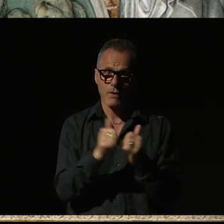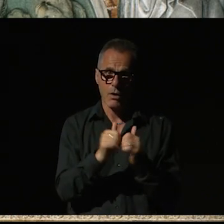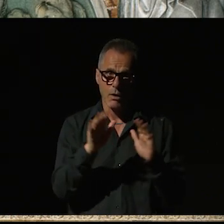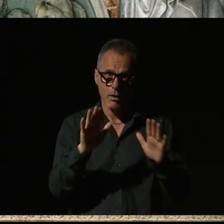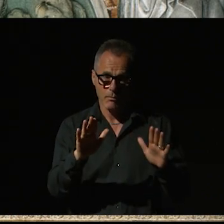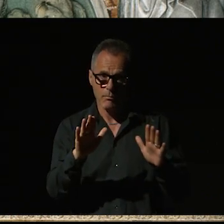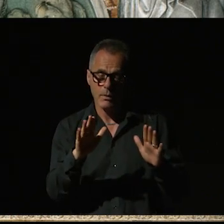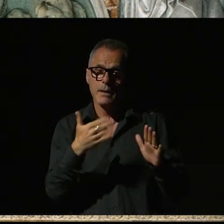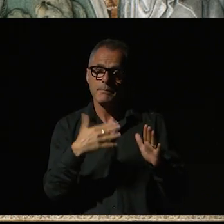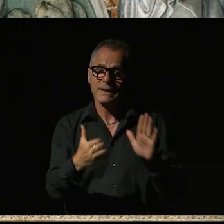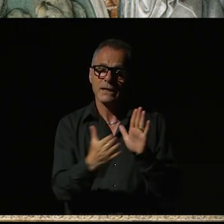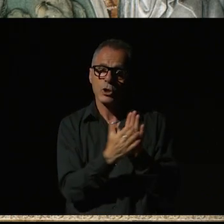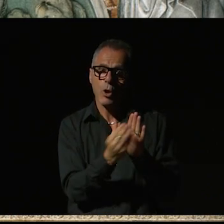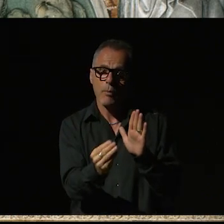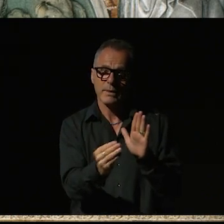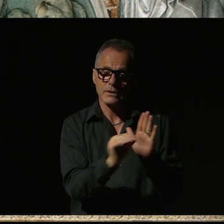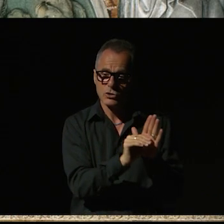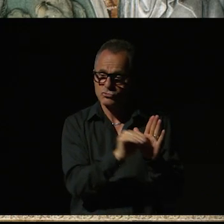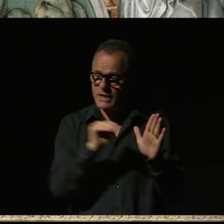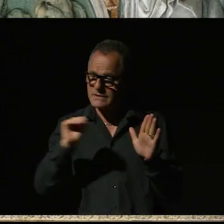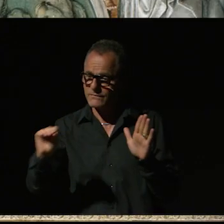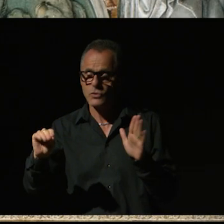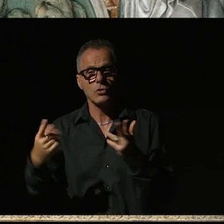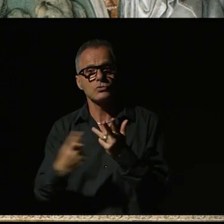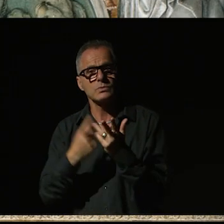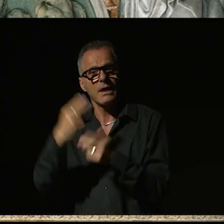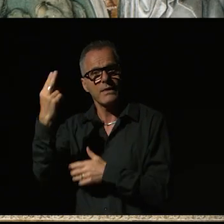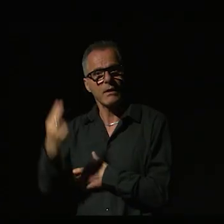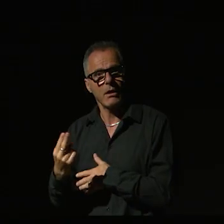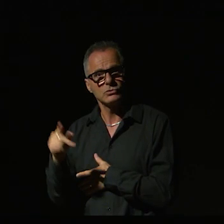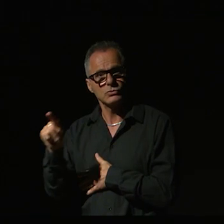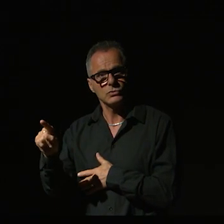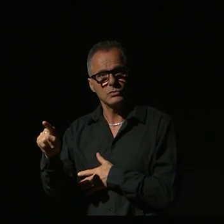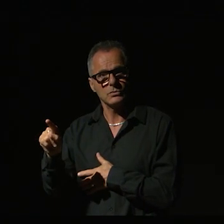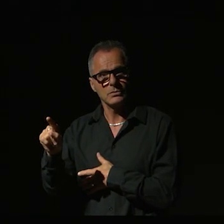was copied onto another transfer cartoon to copy the omposition onto the ceiling.